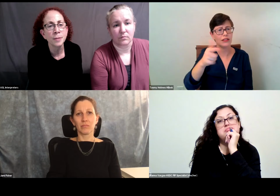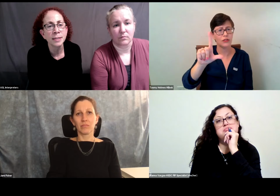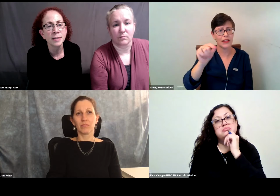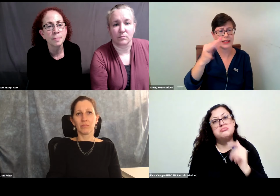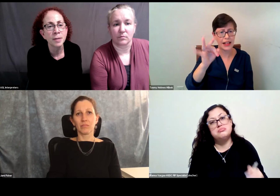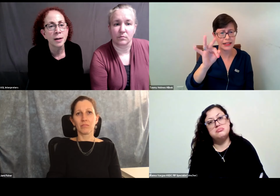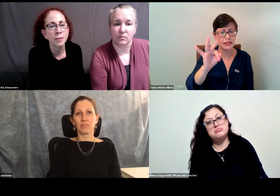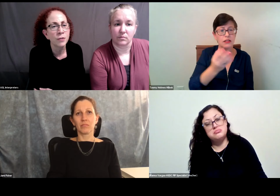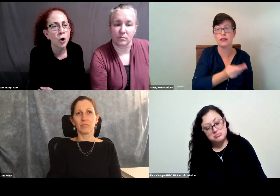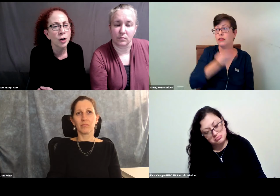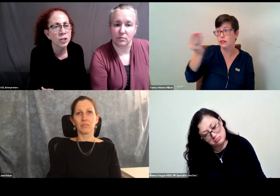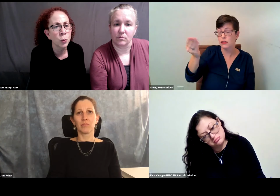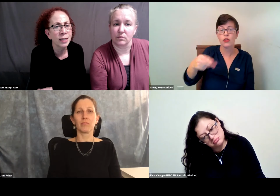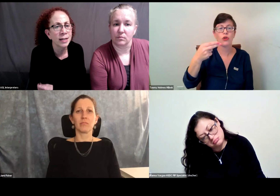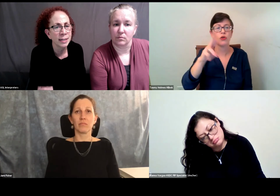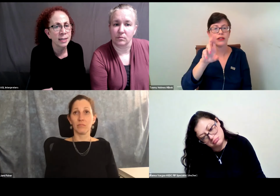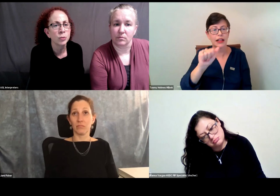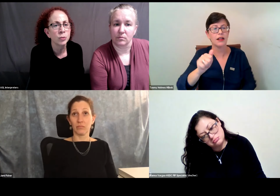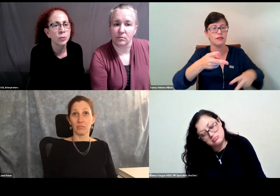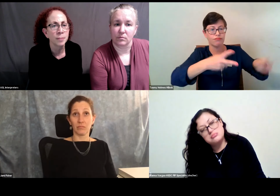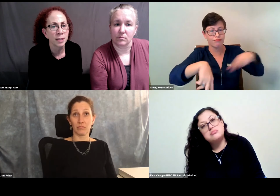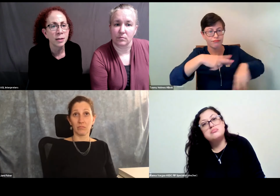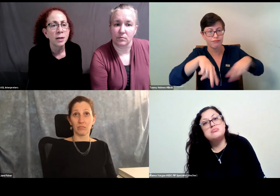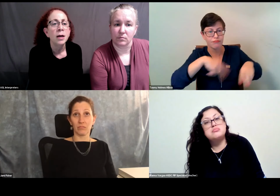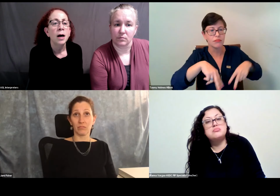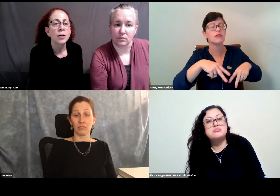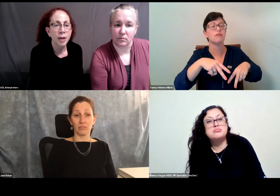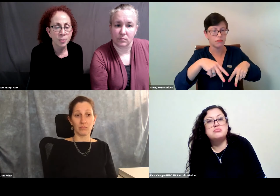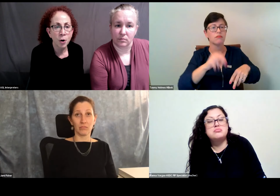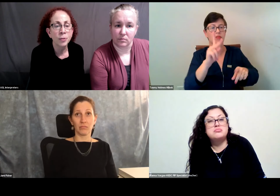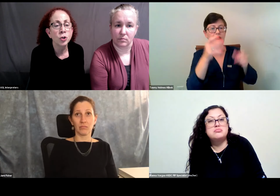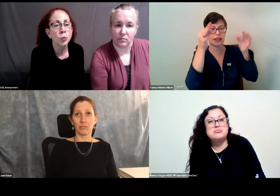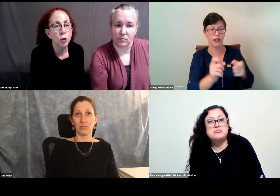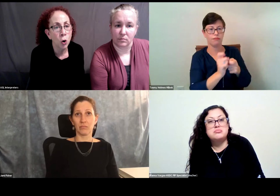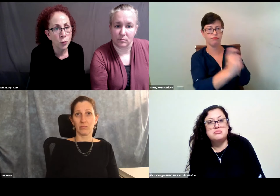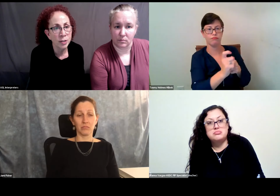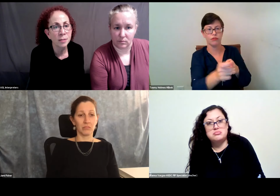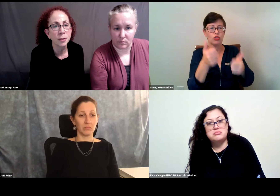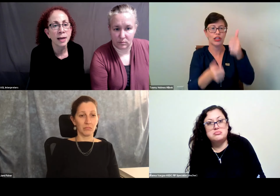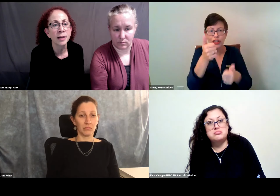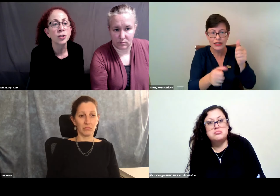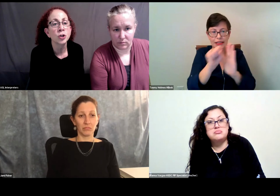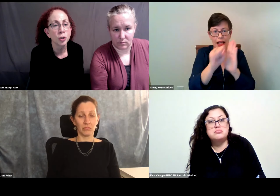is submitted, I believe August 2019 was submitted. To that department, who would oversee the plan and determine